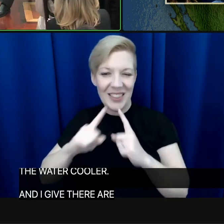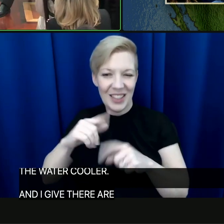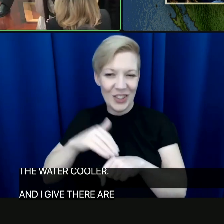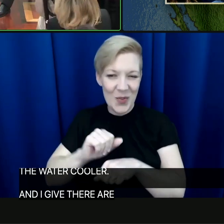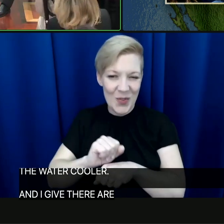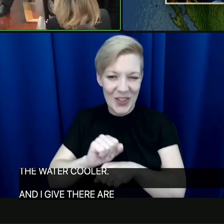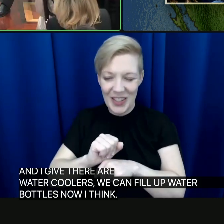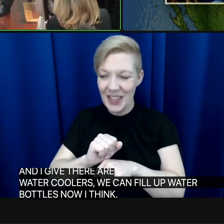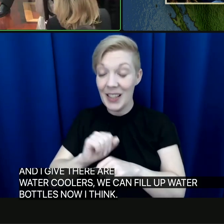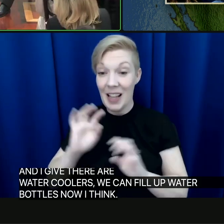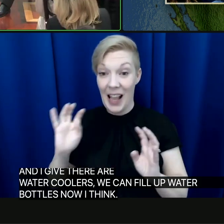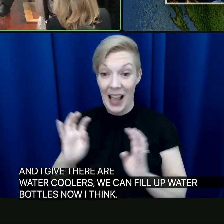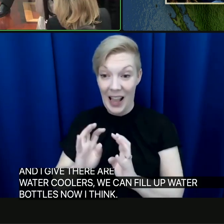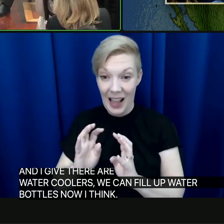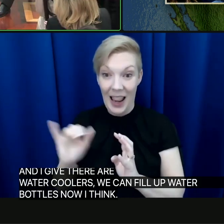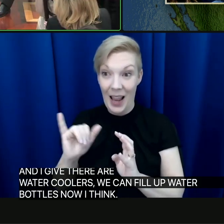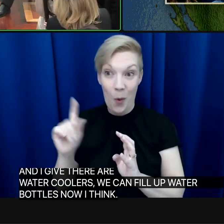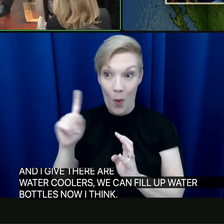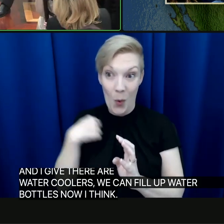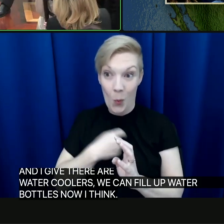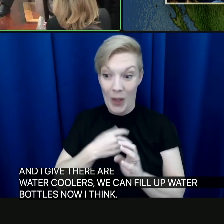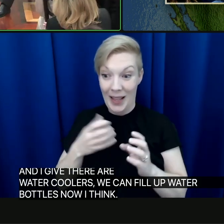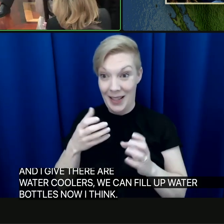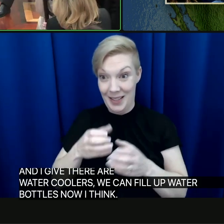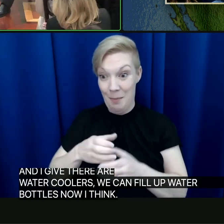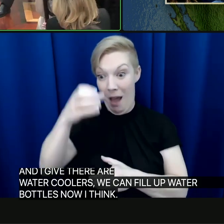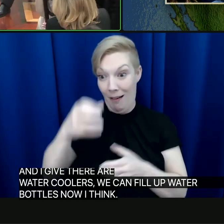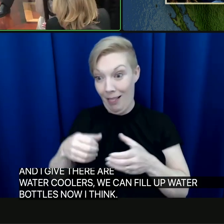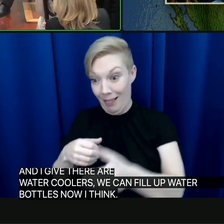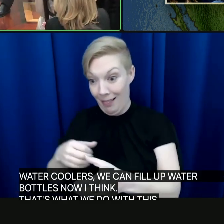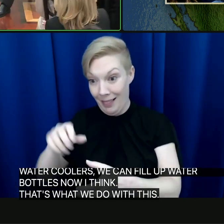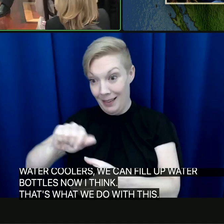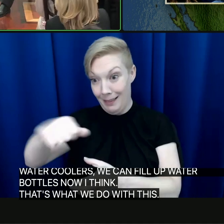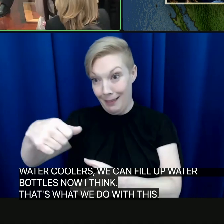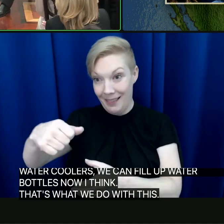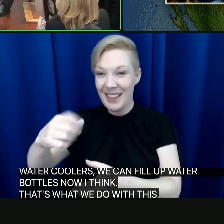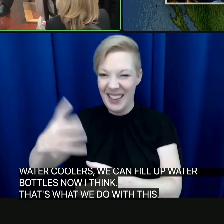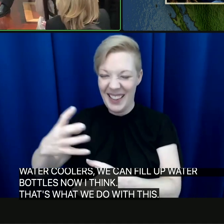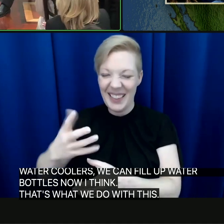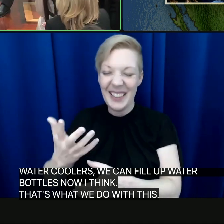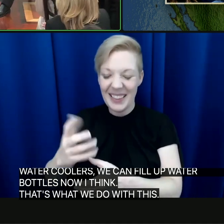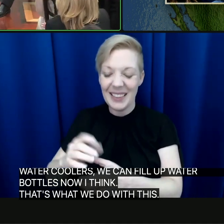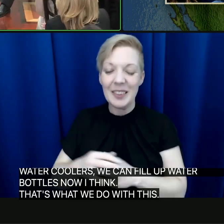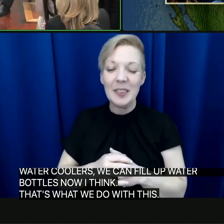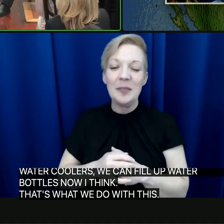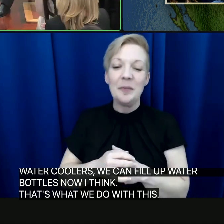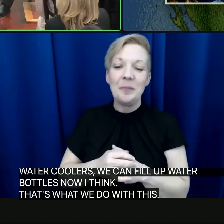because we want to we want people have so many pulls on their attention.